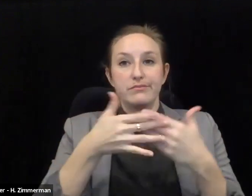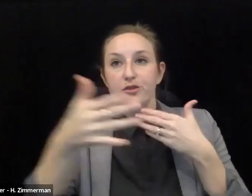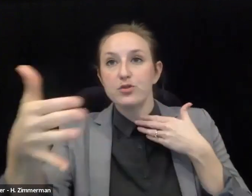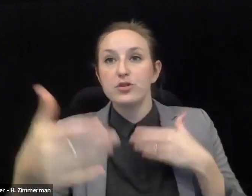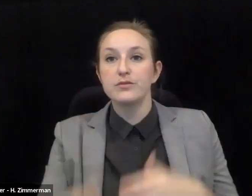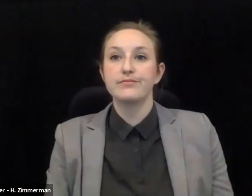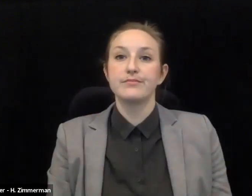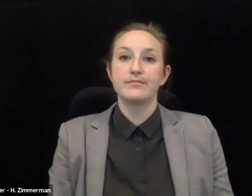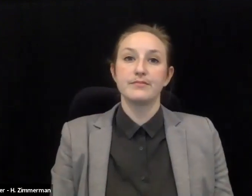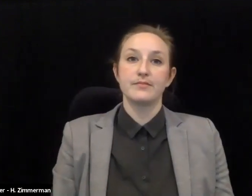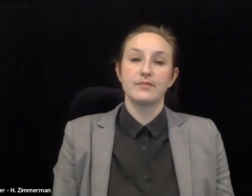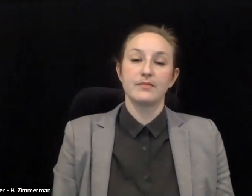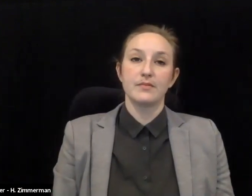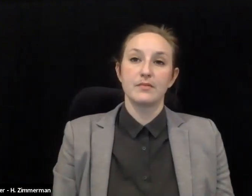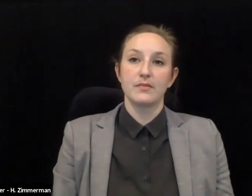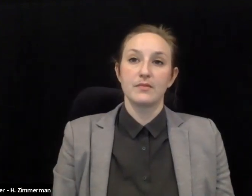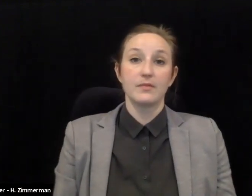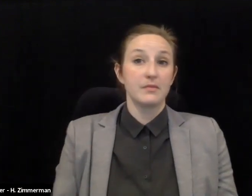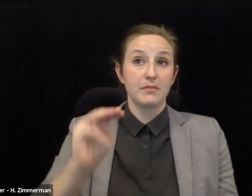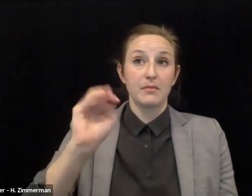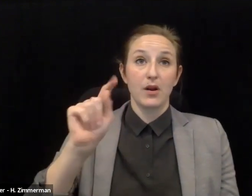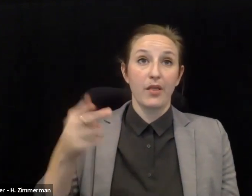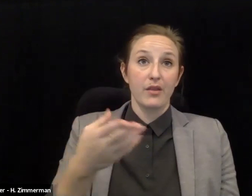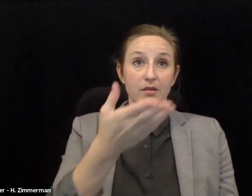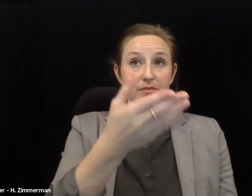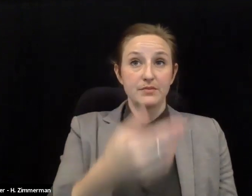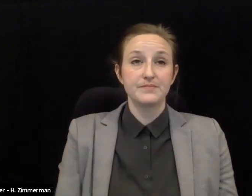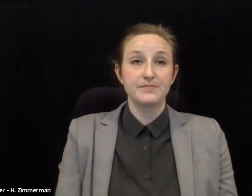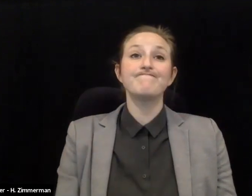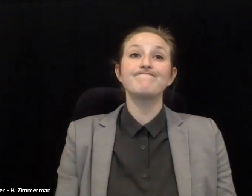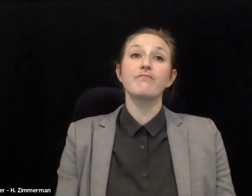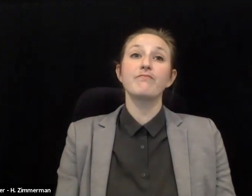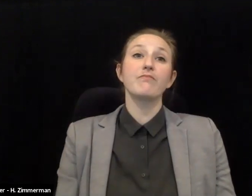Meredith? Meredith Lopez, IREX: I mean, I think,